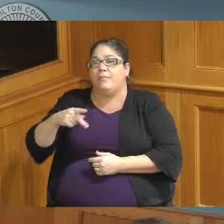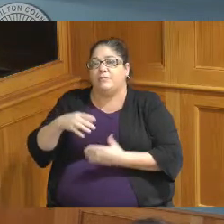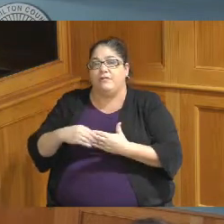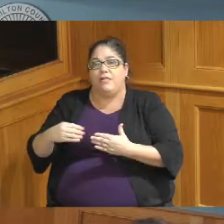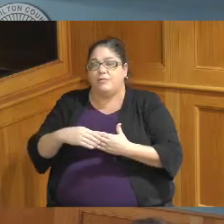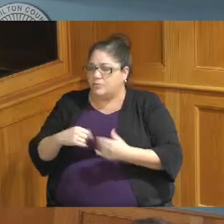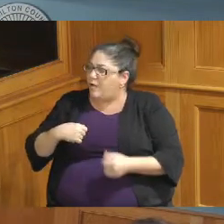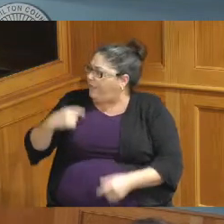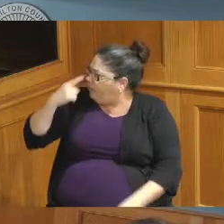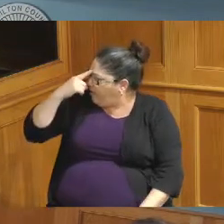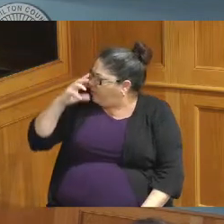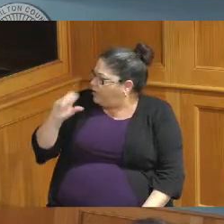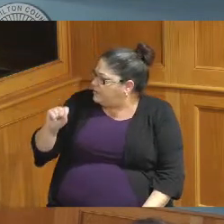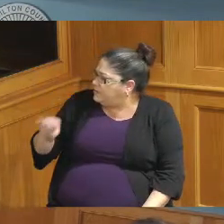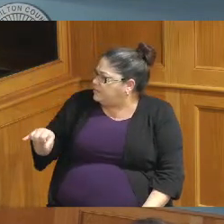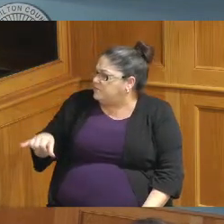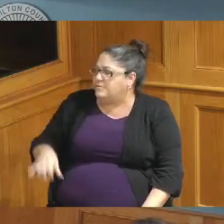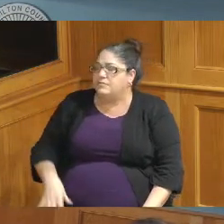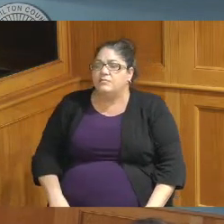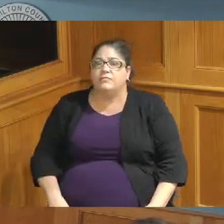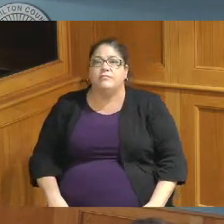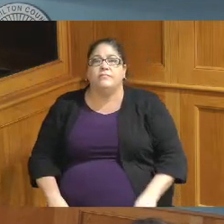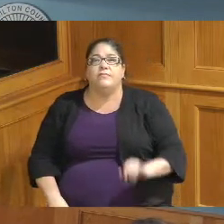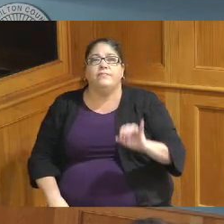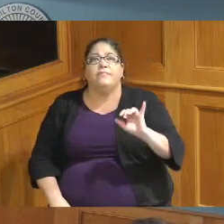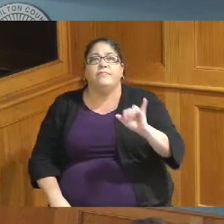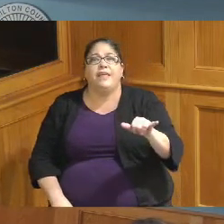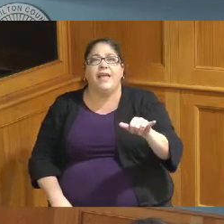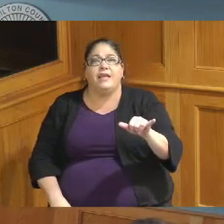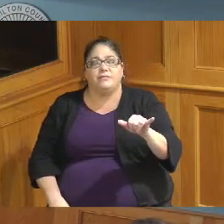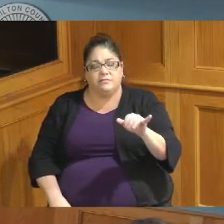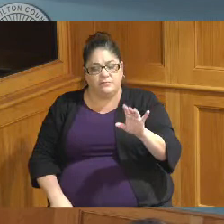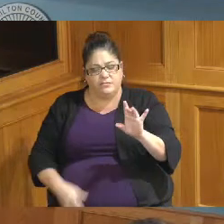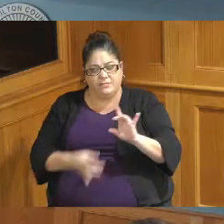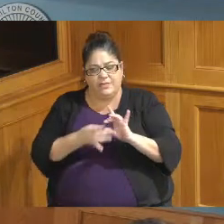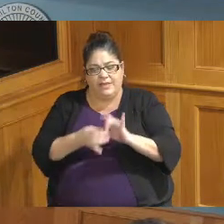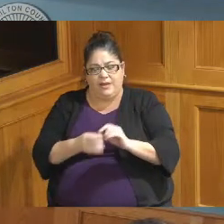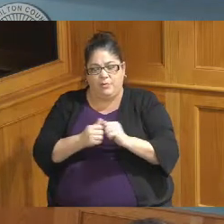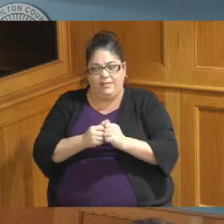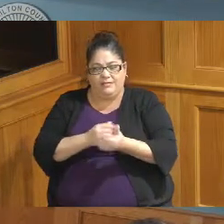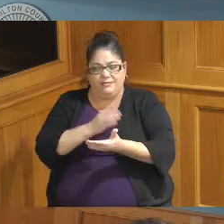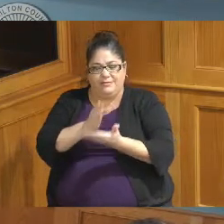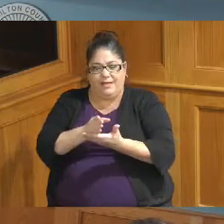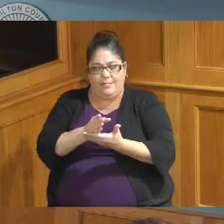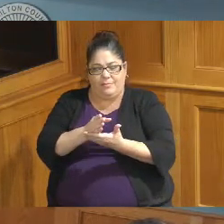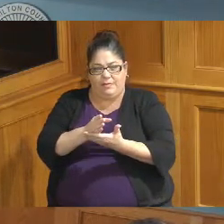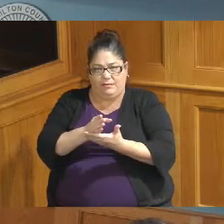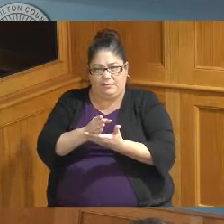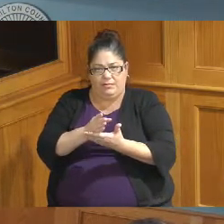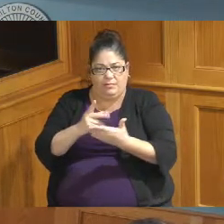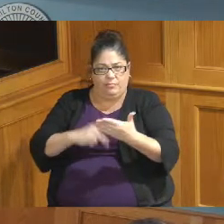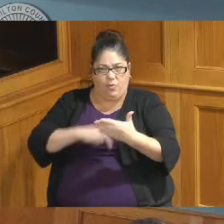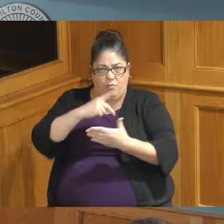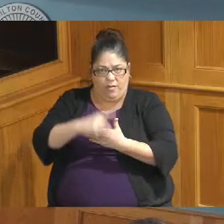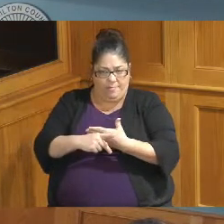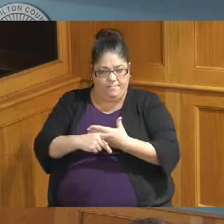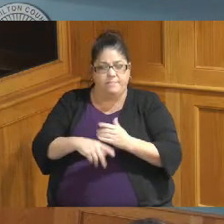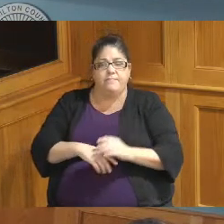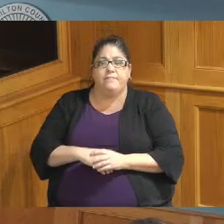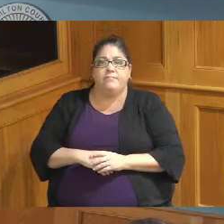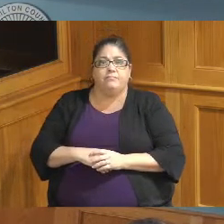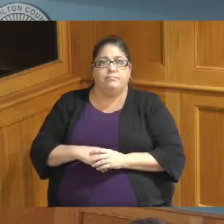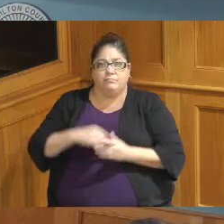was but I wanted to say as it relates to stopping this program I am in total agreement to stopping